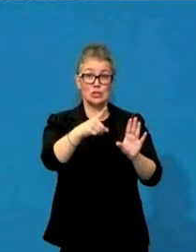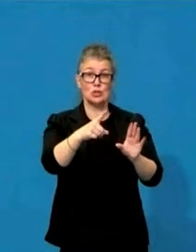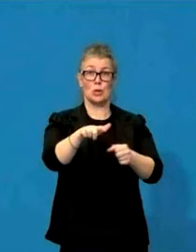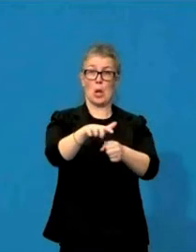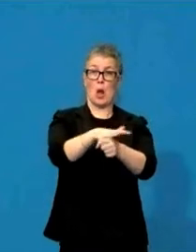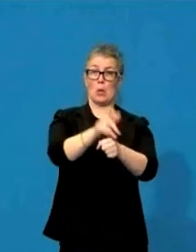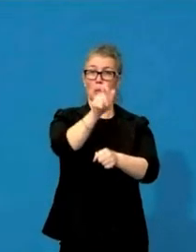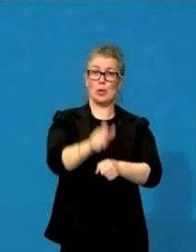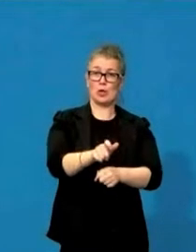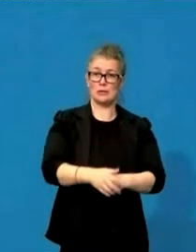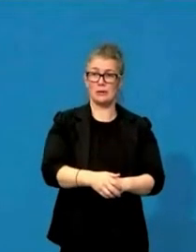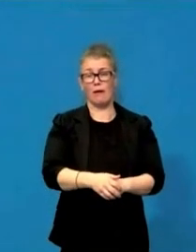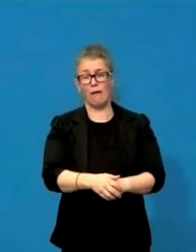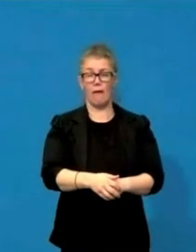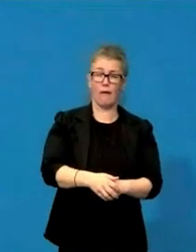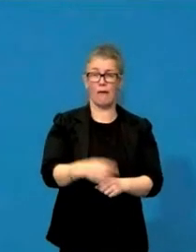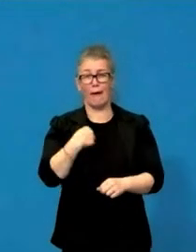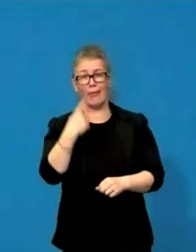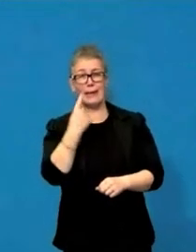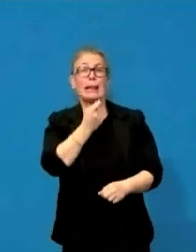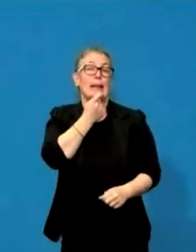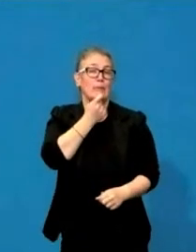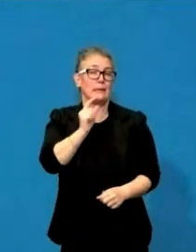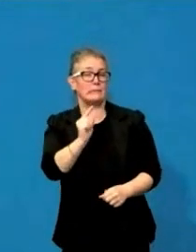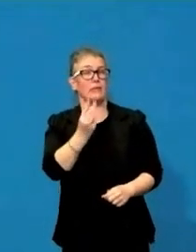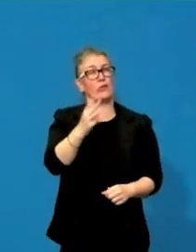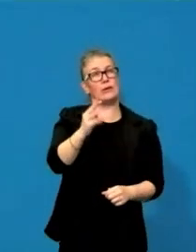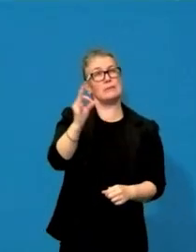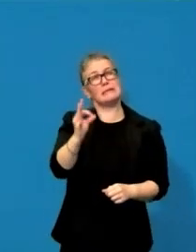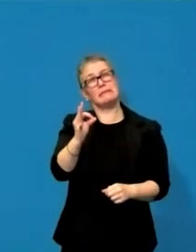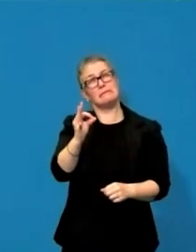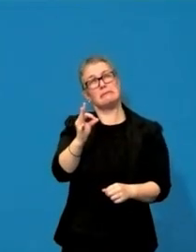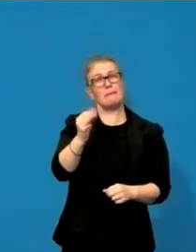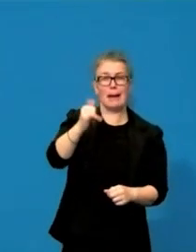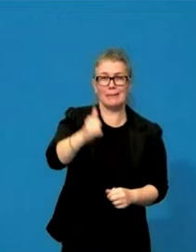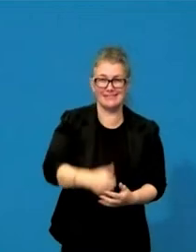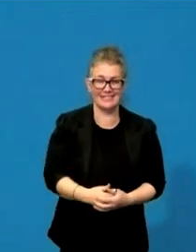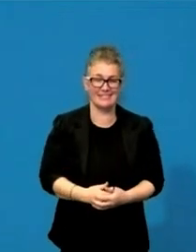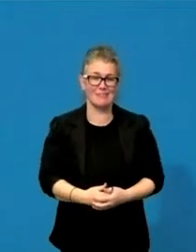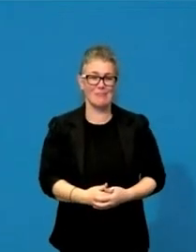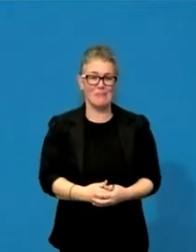I would say about 30 per cent. And we just saw a video of Tristan.